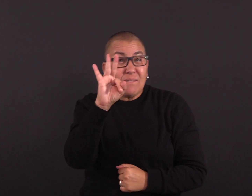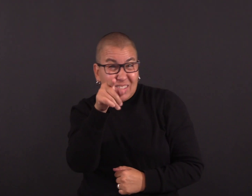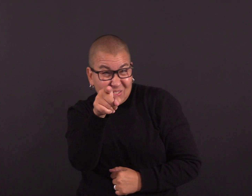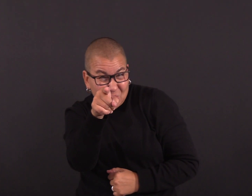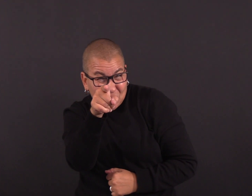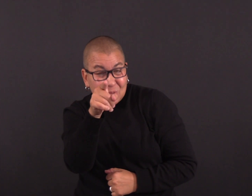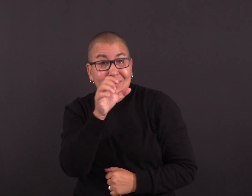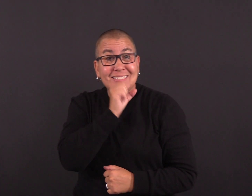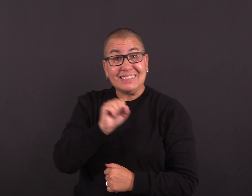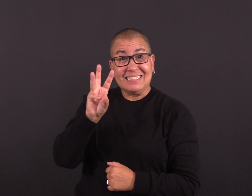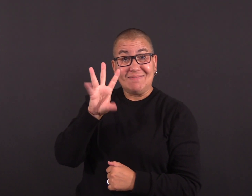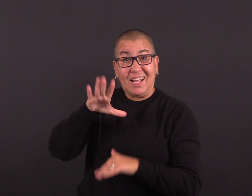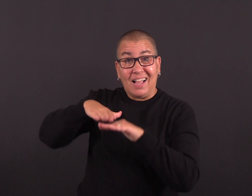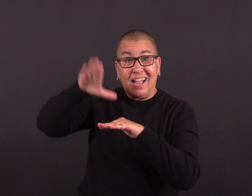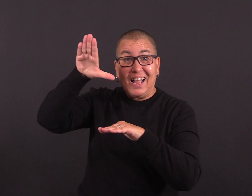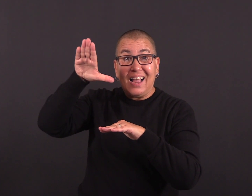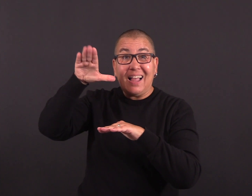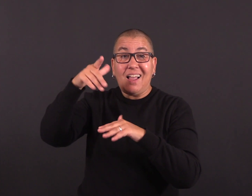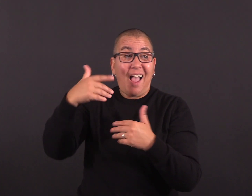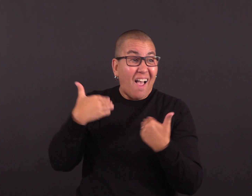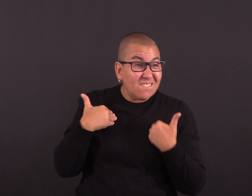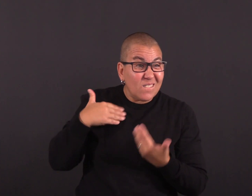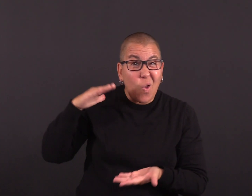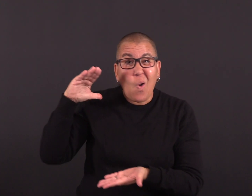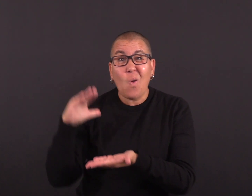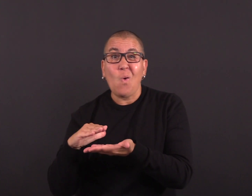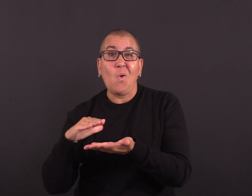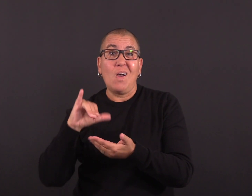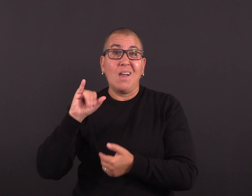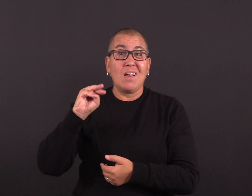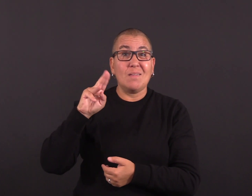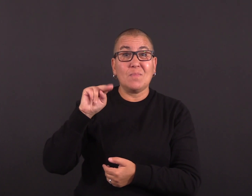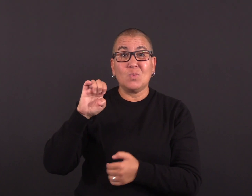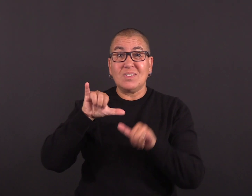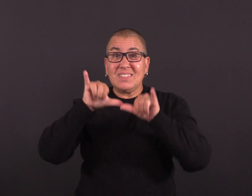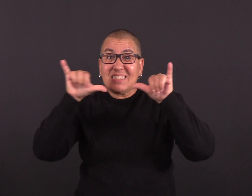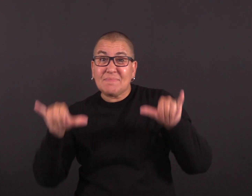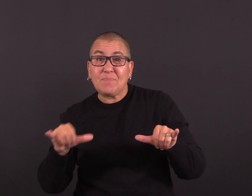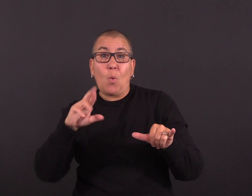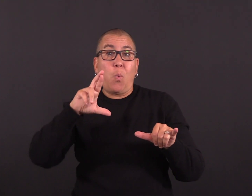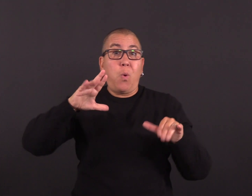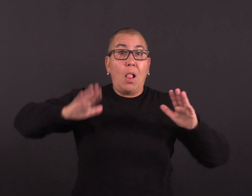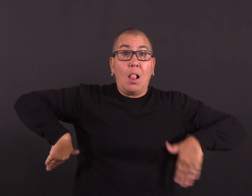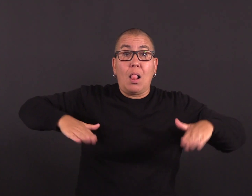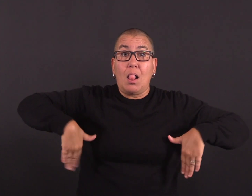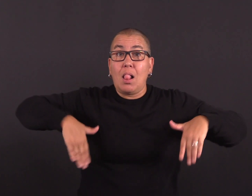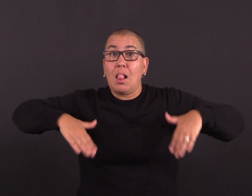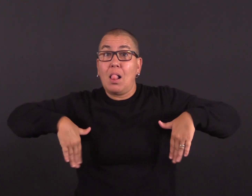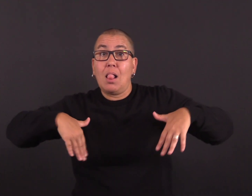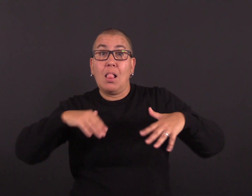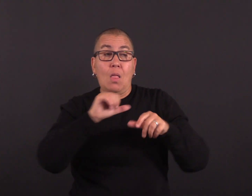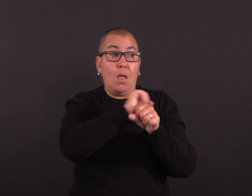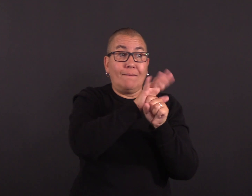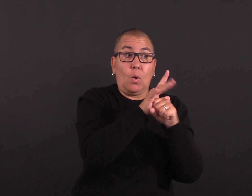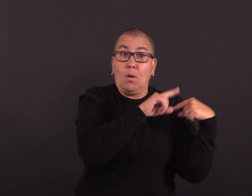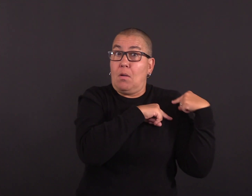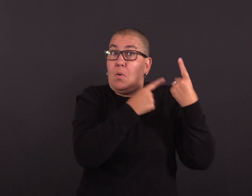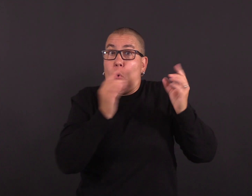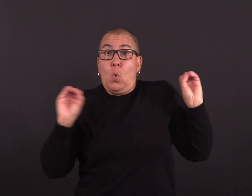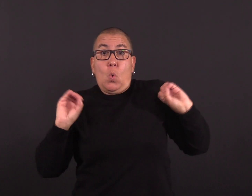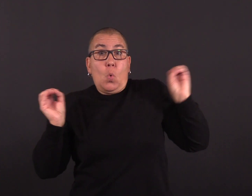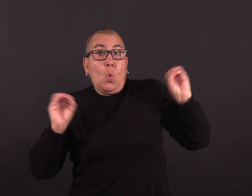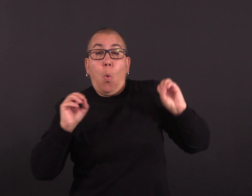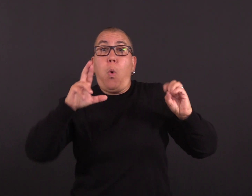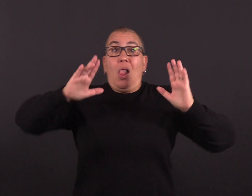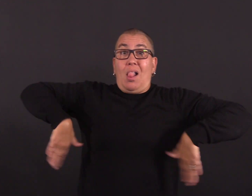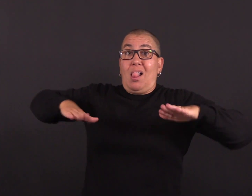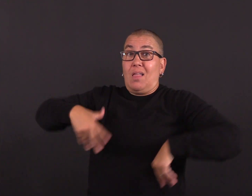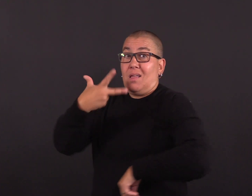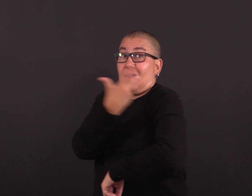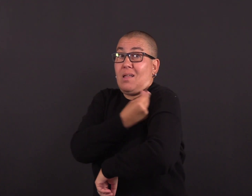sure how significant BA.2.86 will be. Springing into action